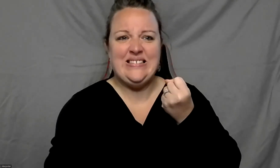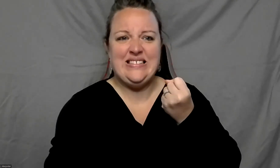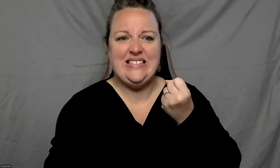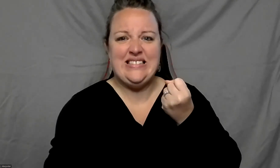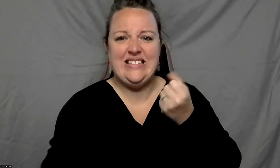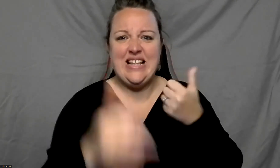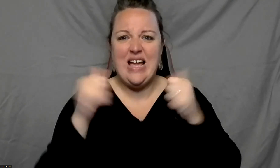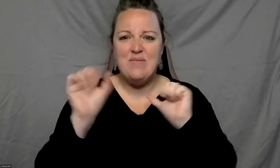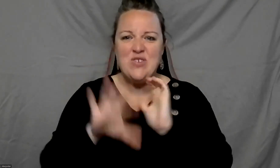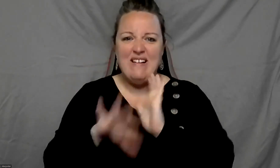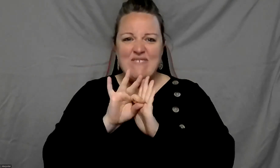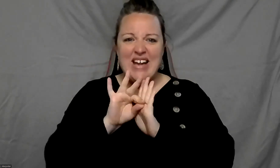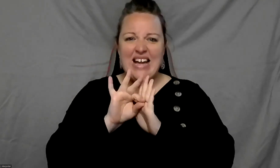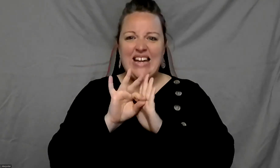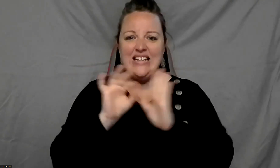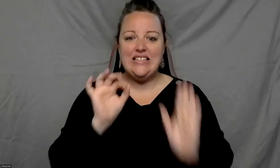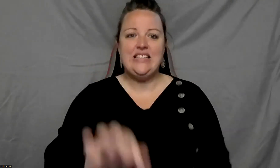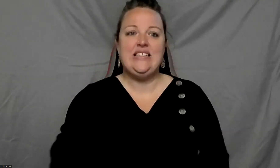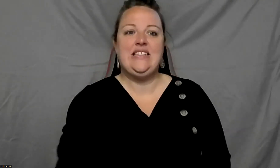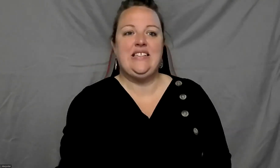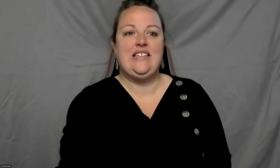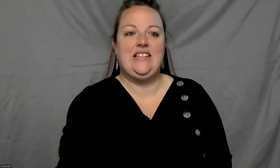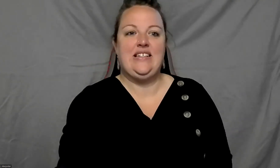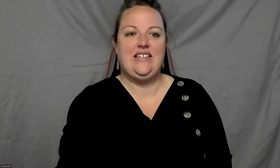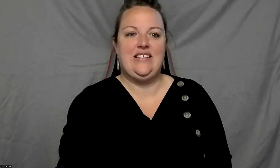there. >> Is that Reese we can hear?